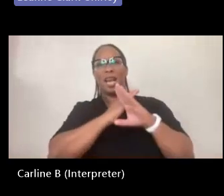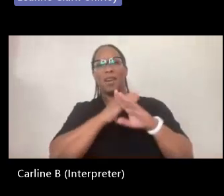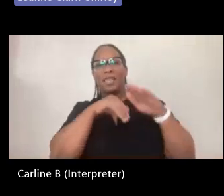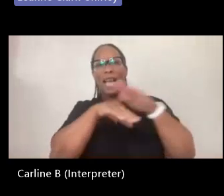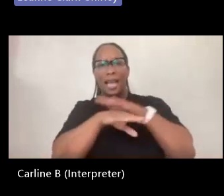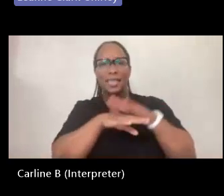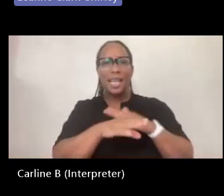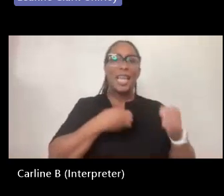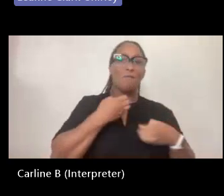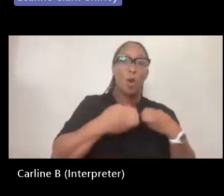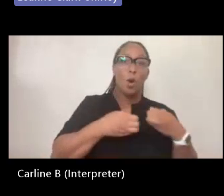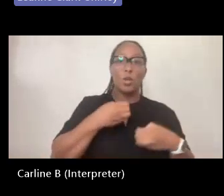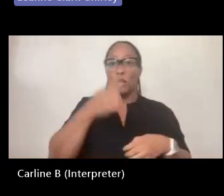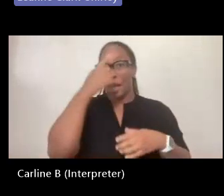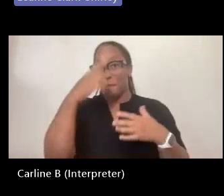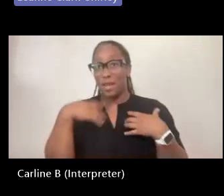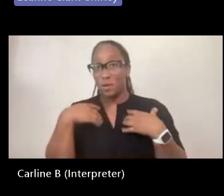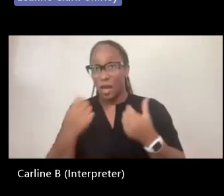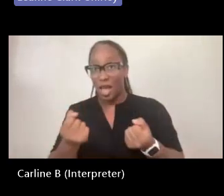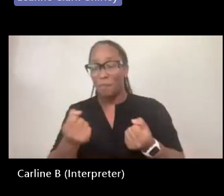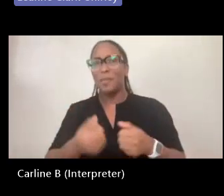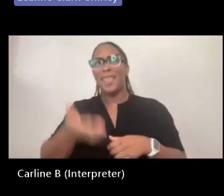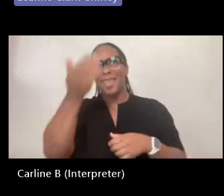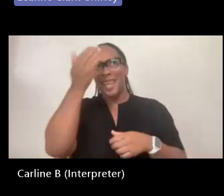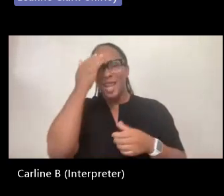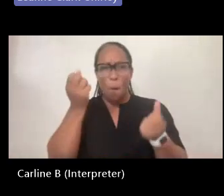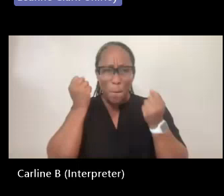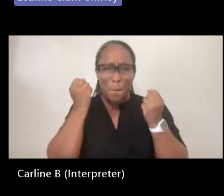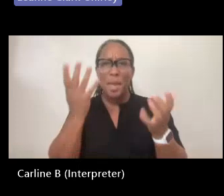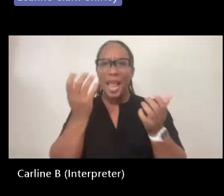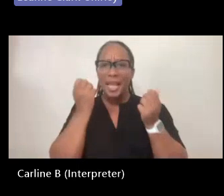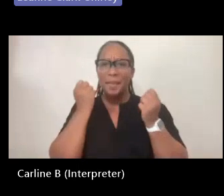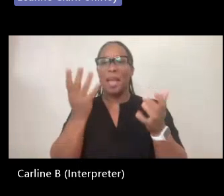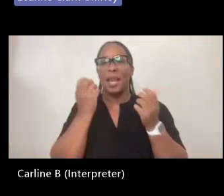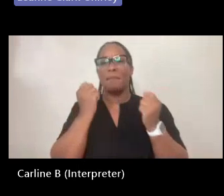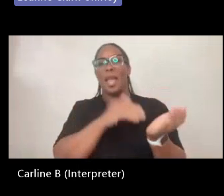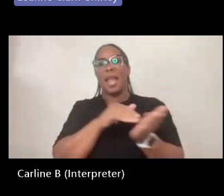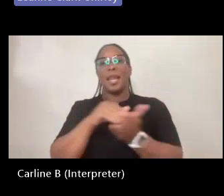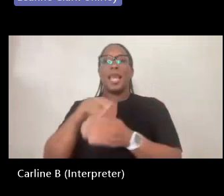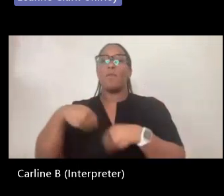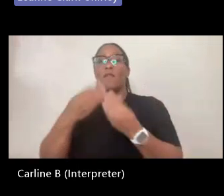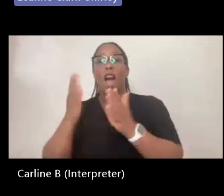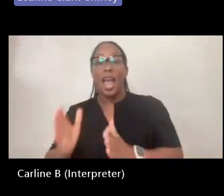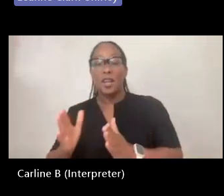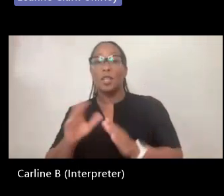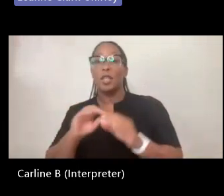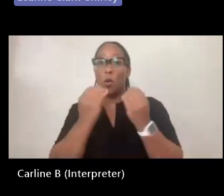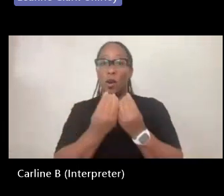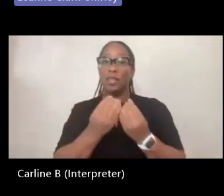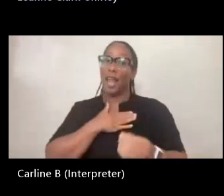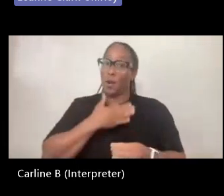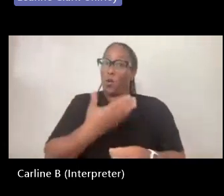So they and they also know that there's thousands of providers and thousands of organizations across the country. They're willing to step up.